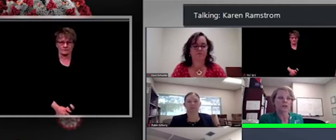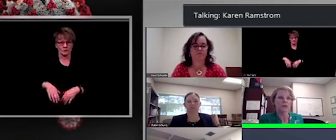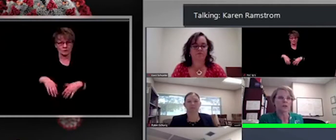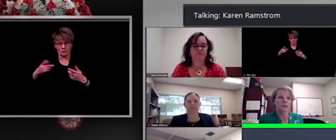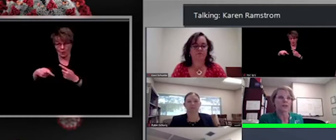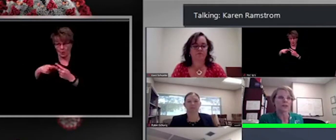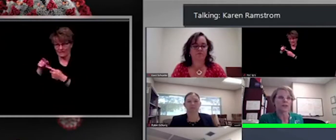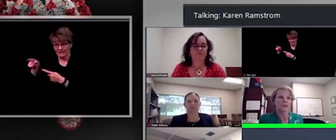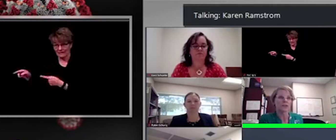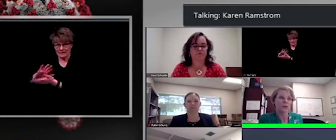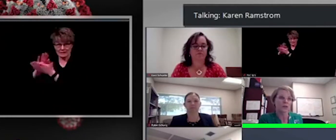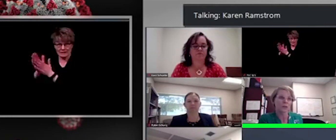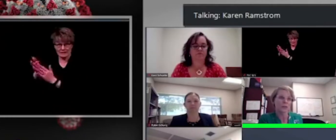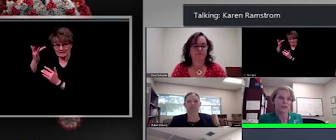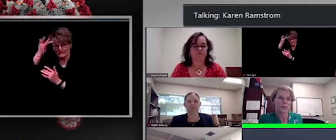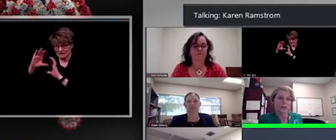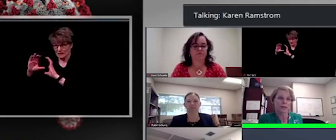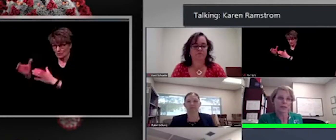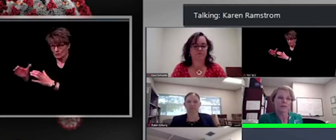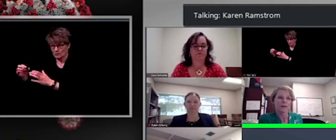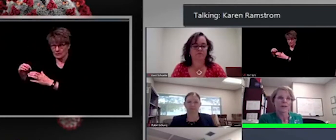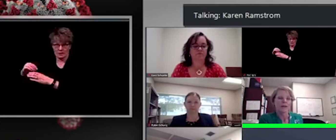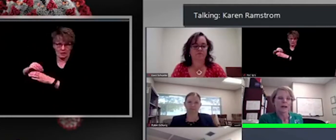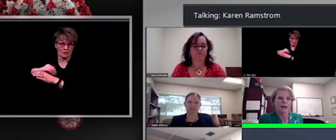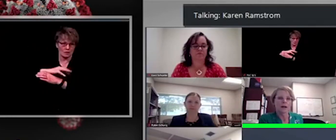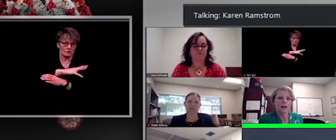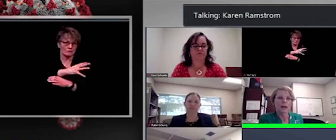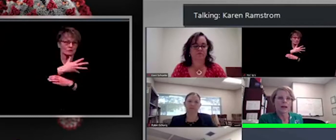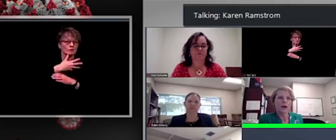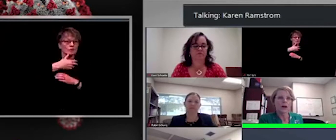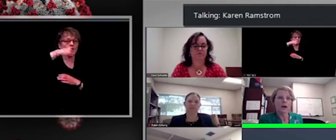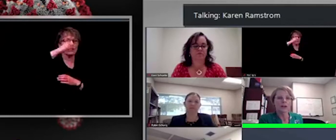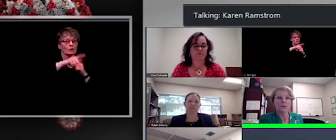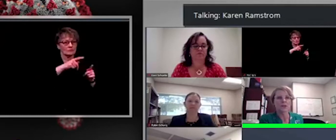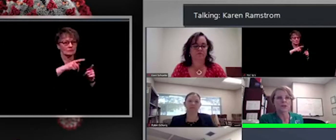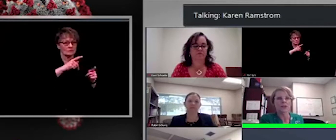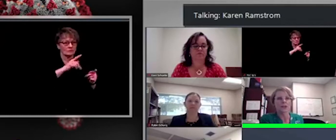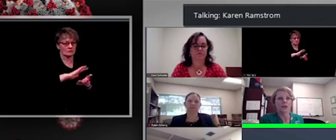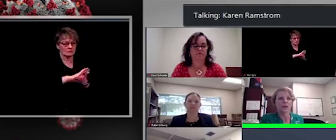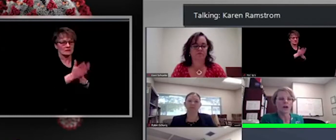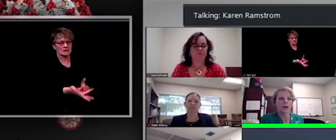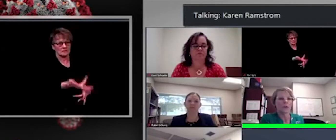in hospitalizations. that's what we're seeing right now. Our hospitals have done a lot of